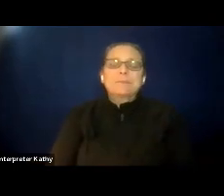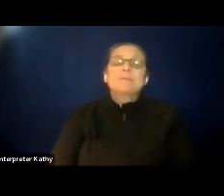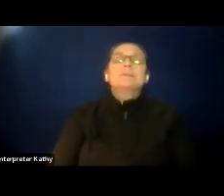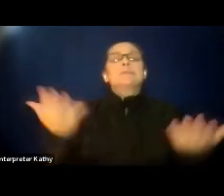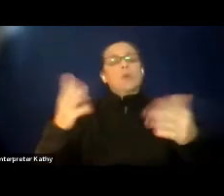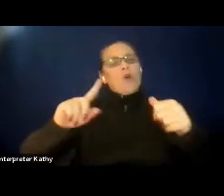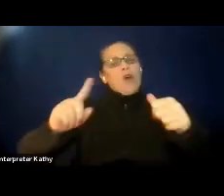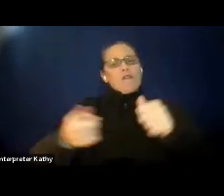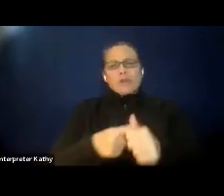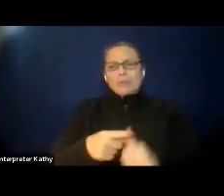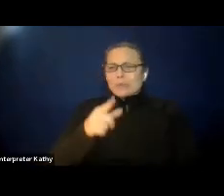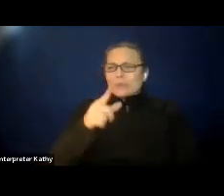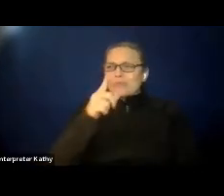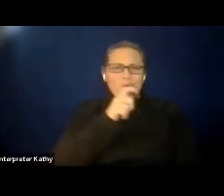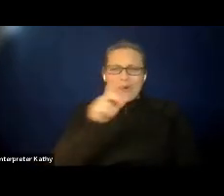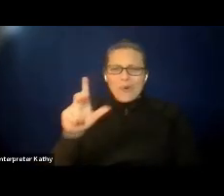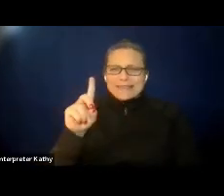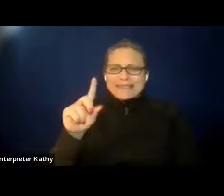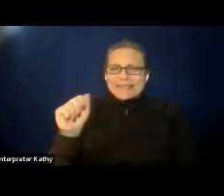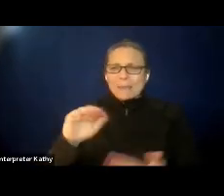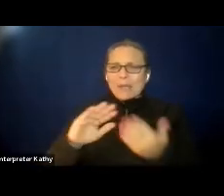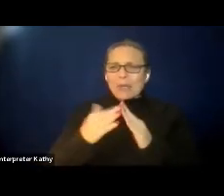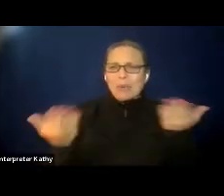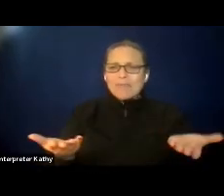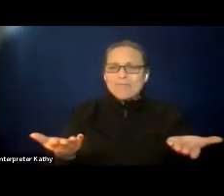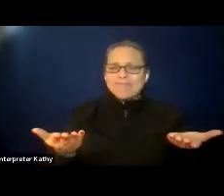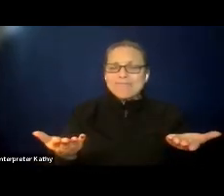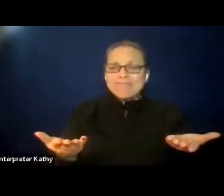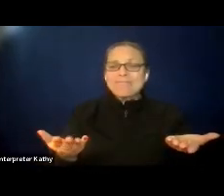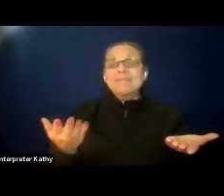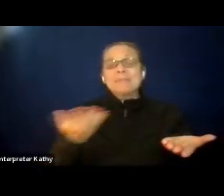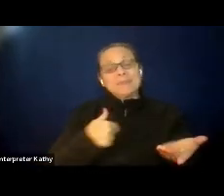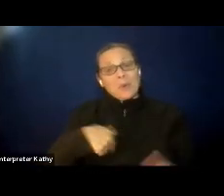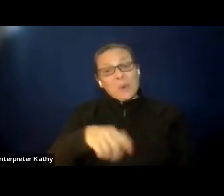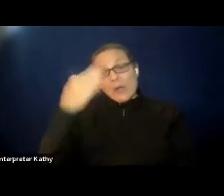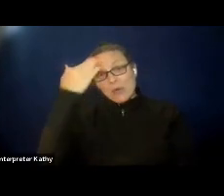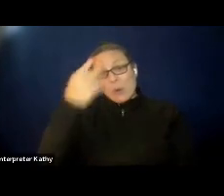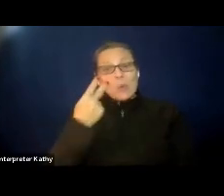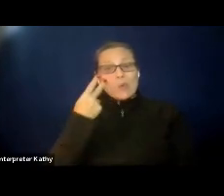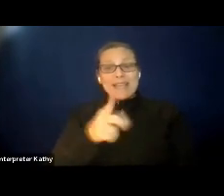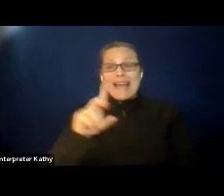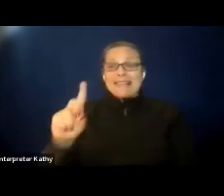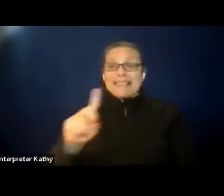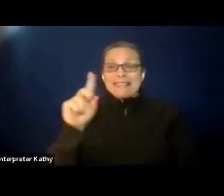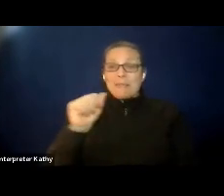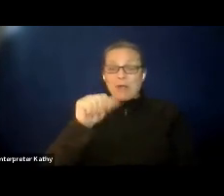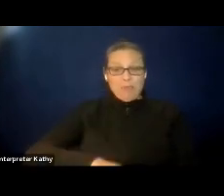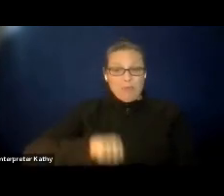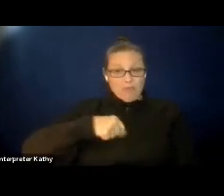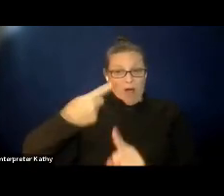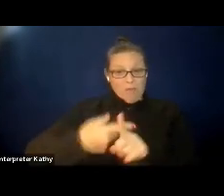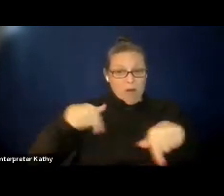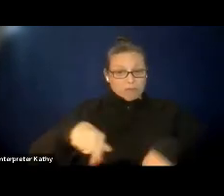this ties into all of our lives. So first and foremost, though who is the